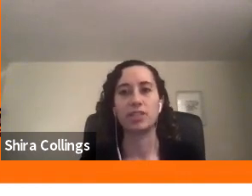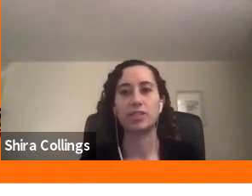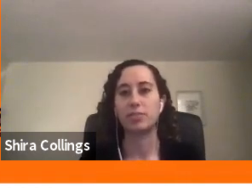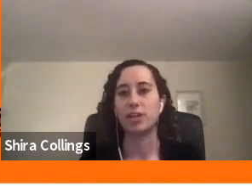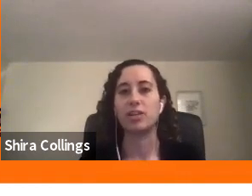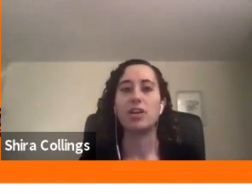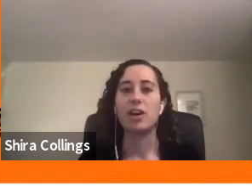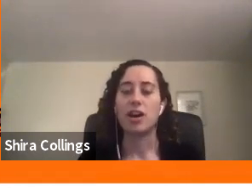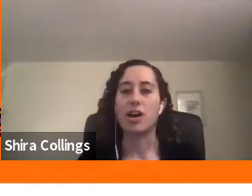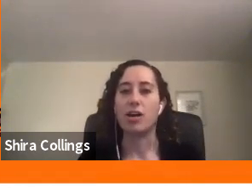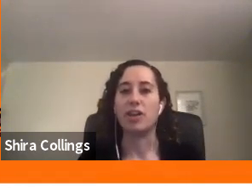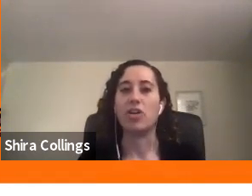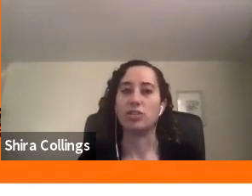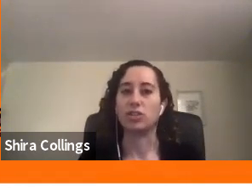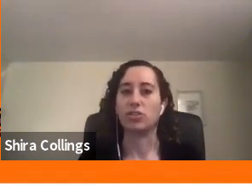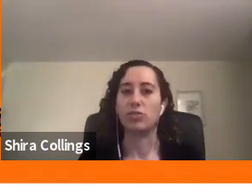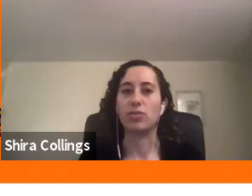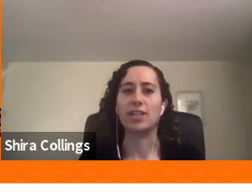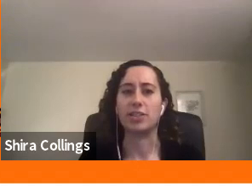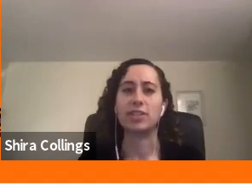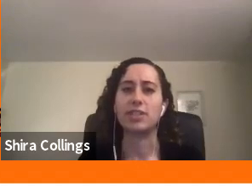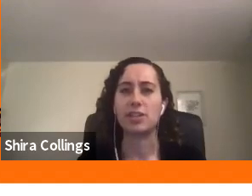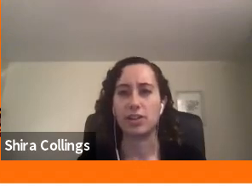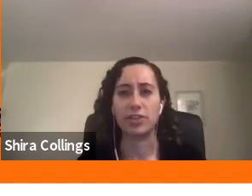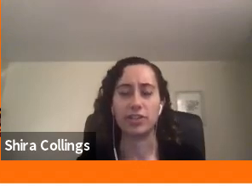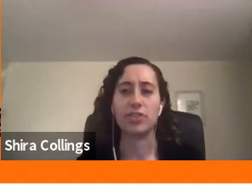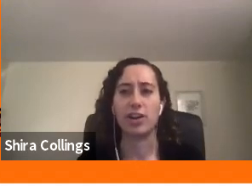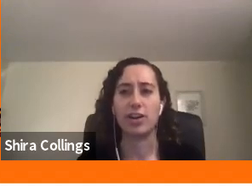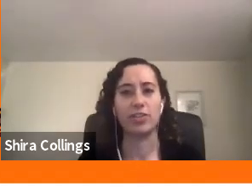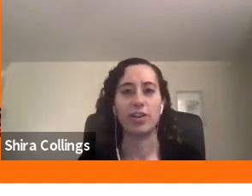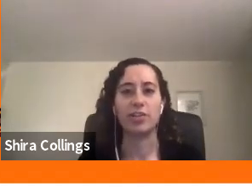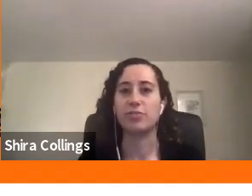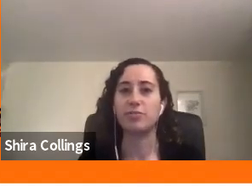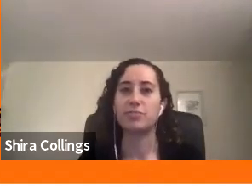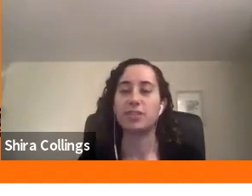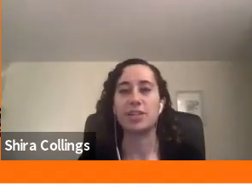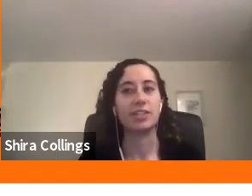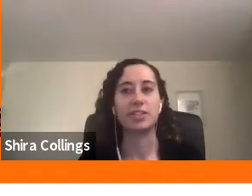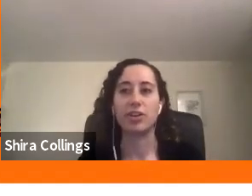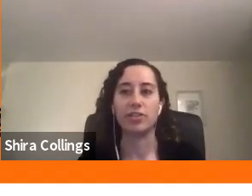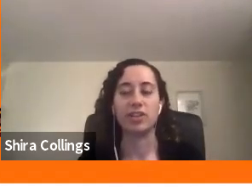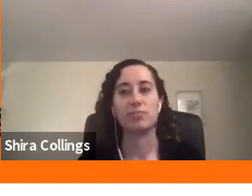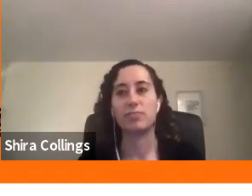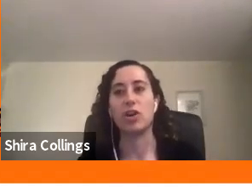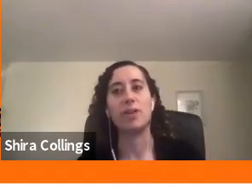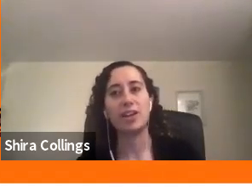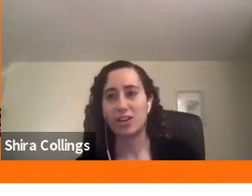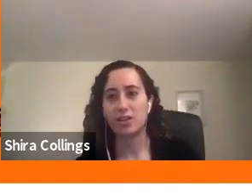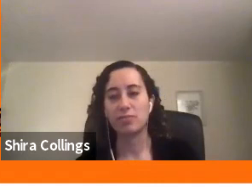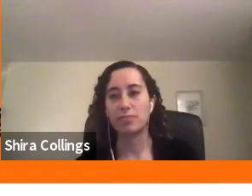are underreported due to sample size or due to stigma, and also as you can